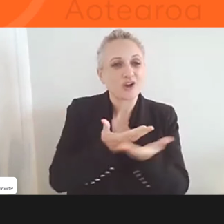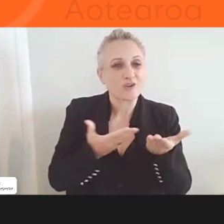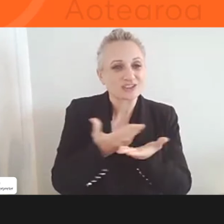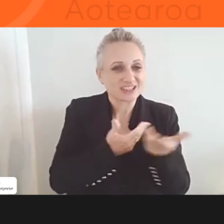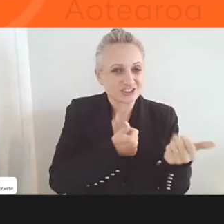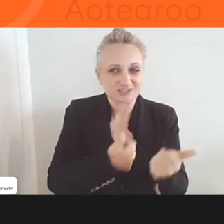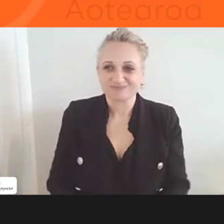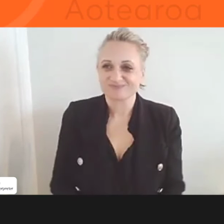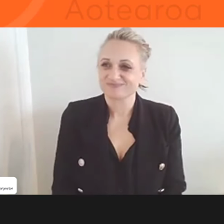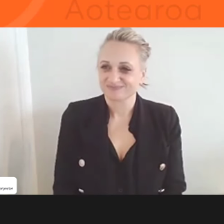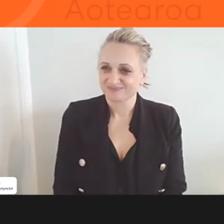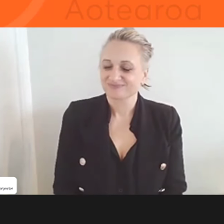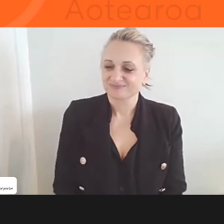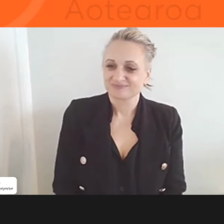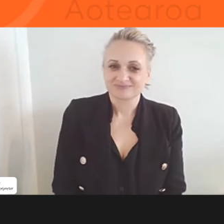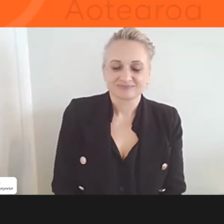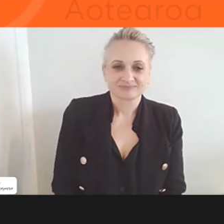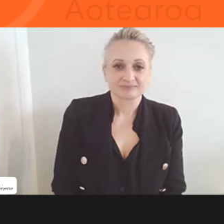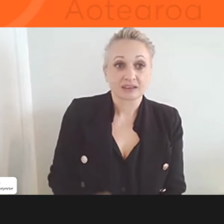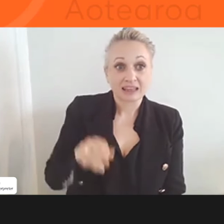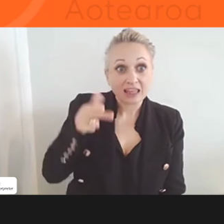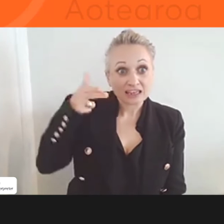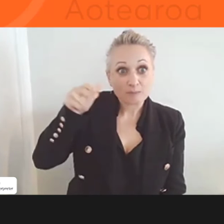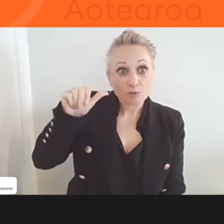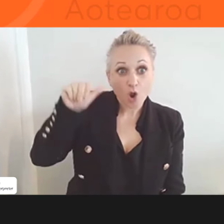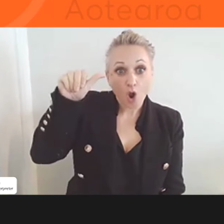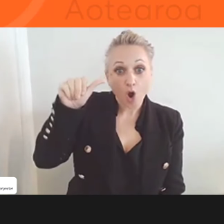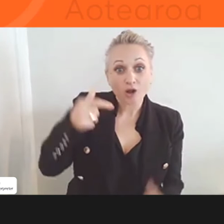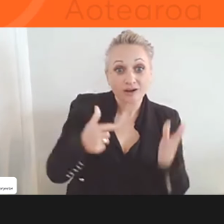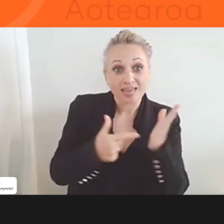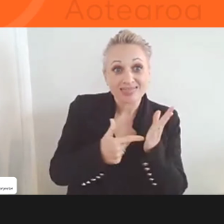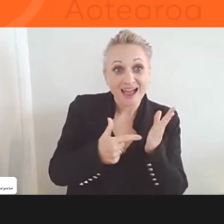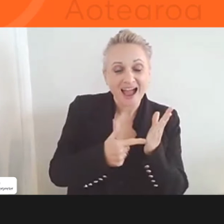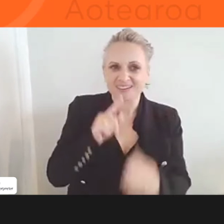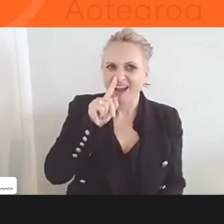Excellent. Thanh, can you turn your camera on? I can't, it won't